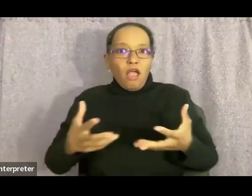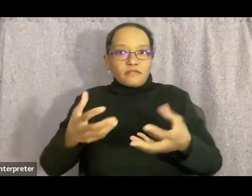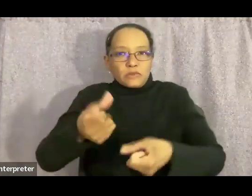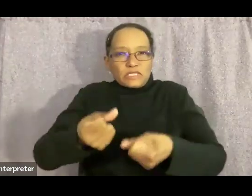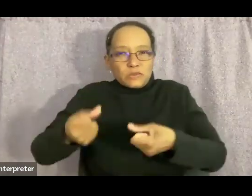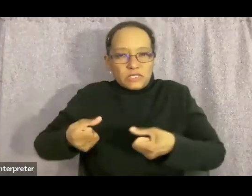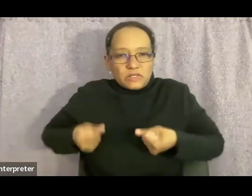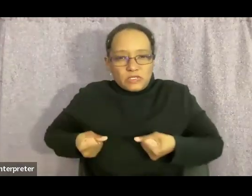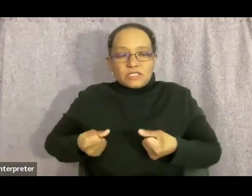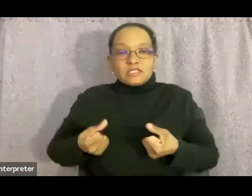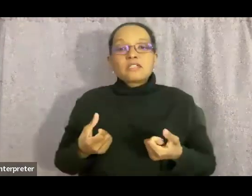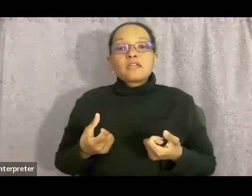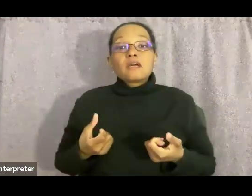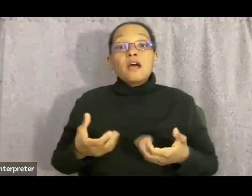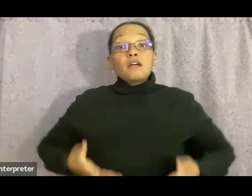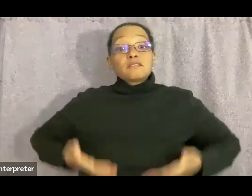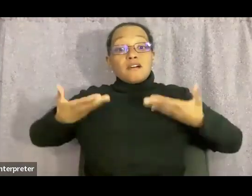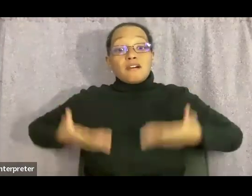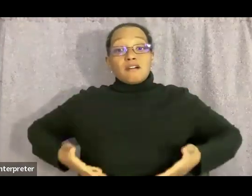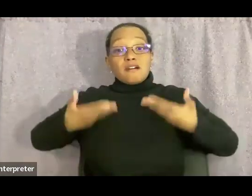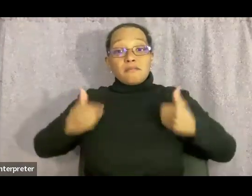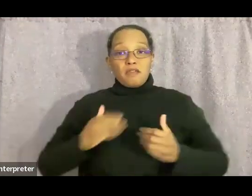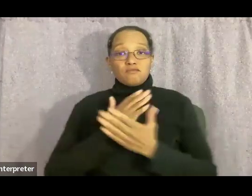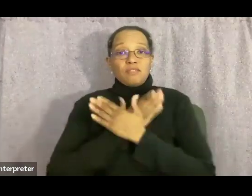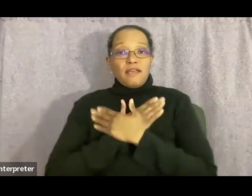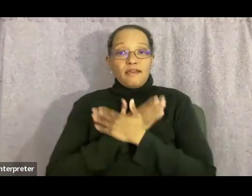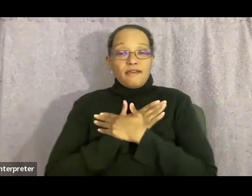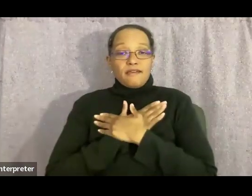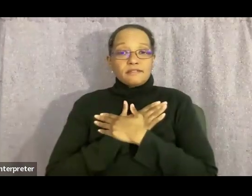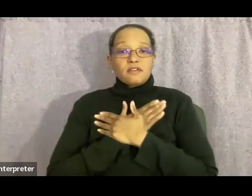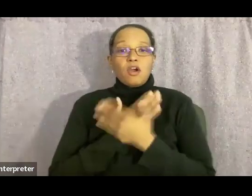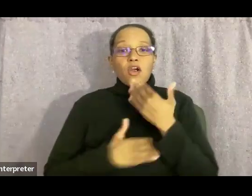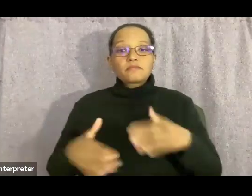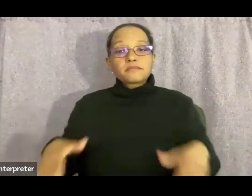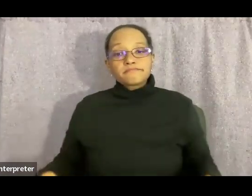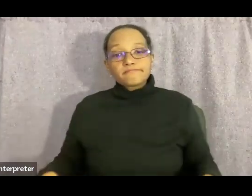The top half can be relaxed, arms at your side, arms on your lap.